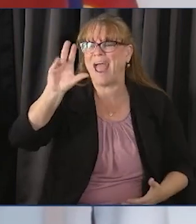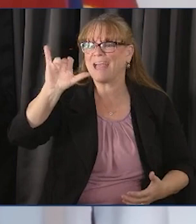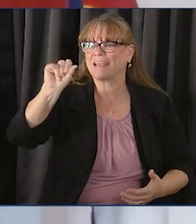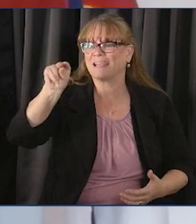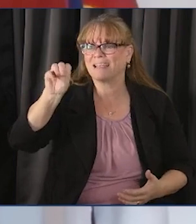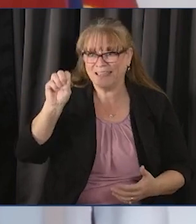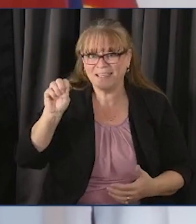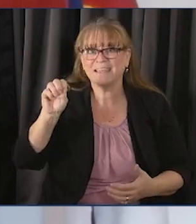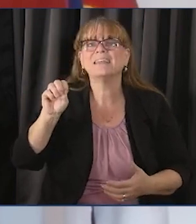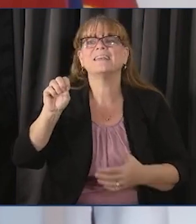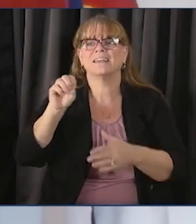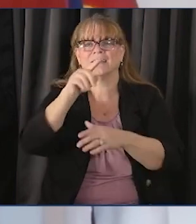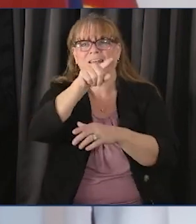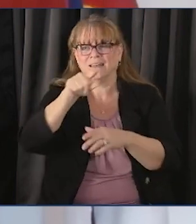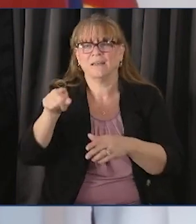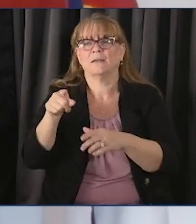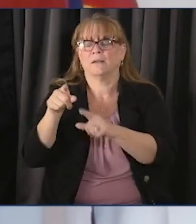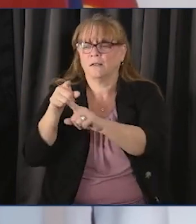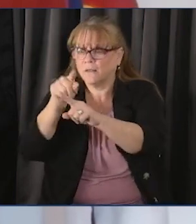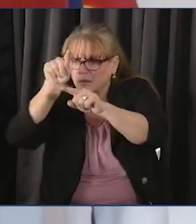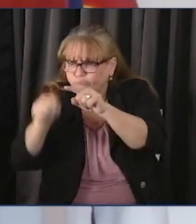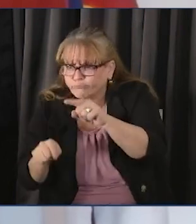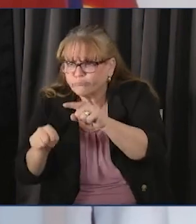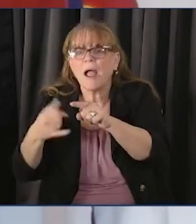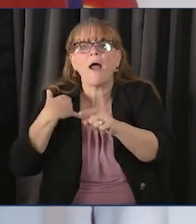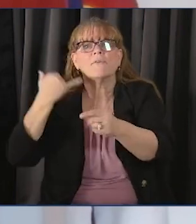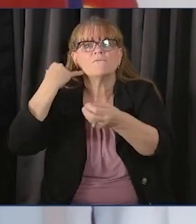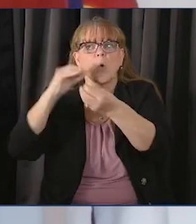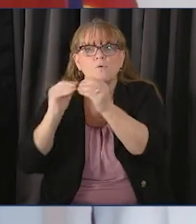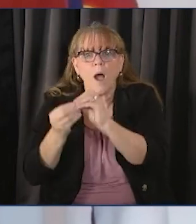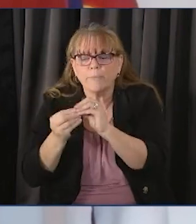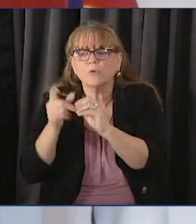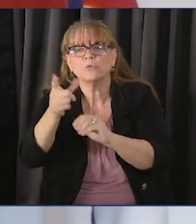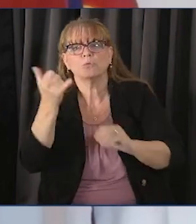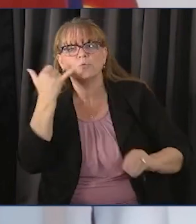And once you're on a list, again, it could take a week, it could take three weeks, till